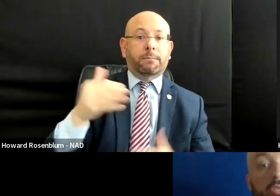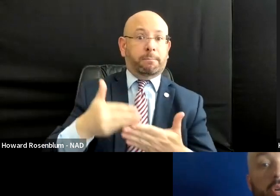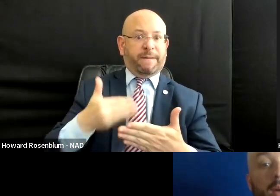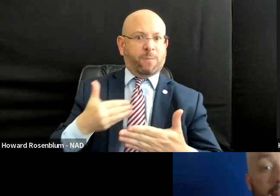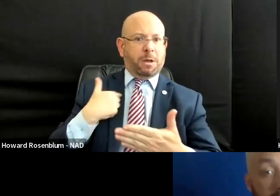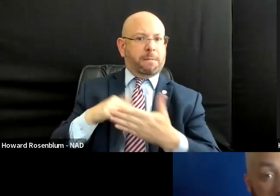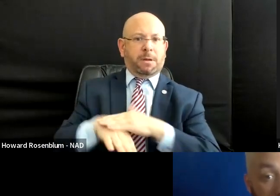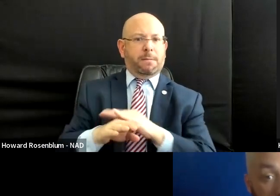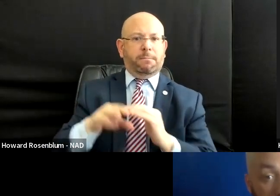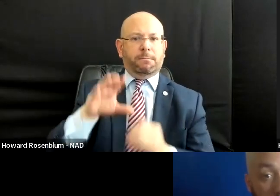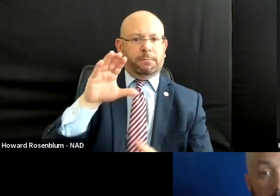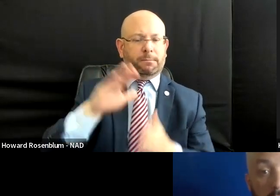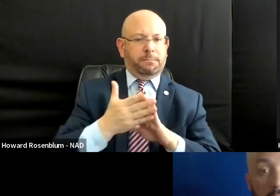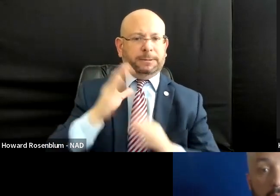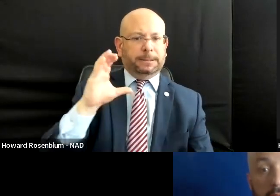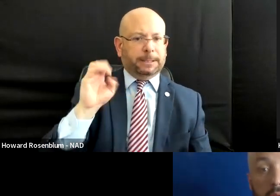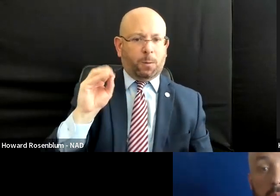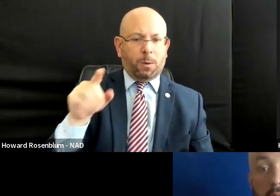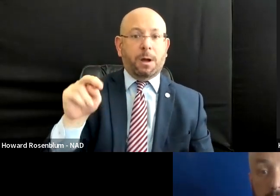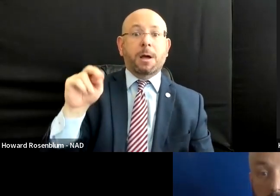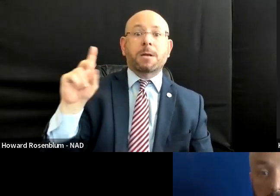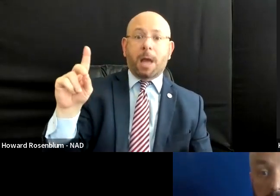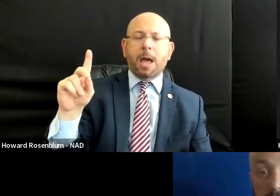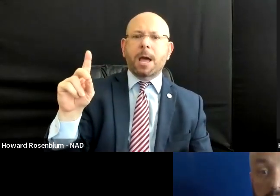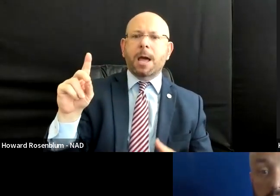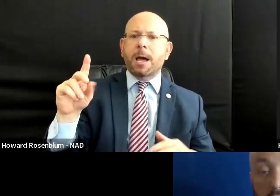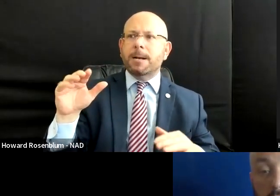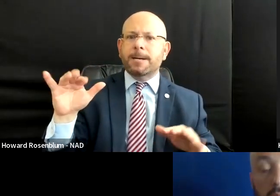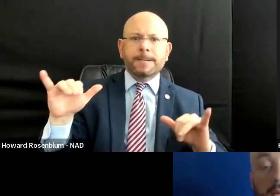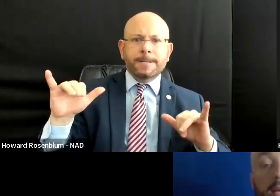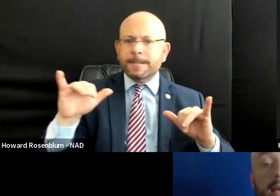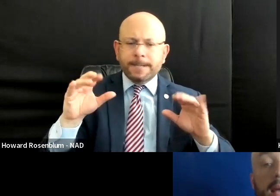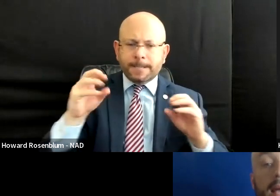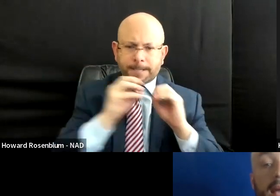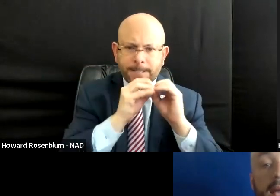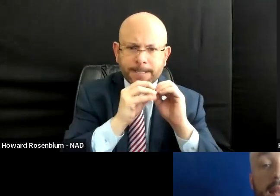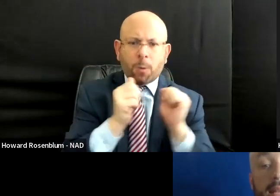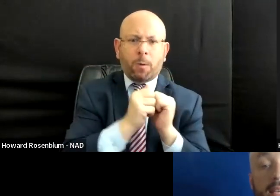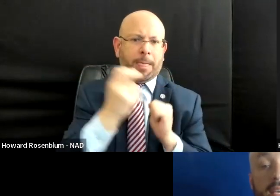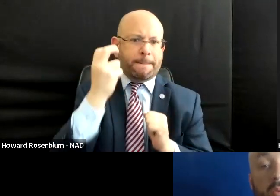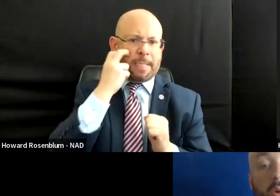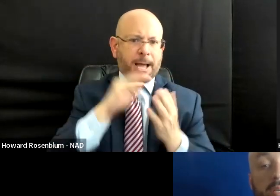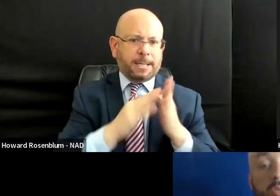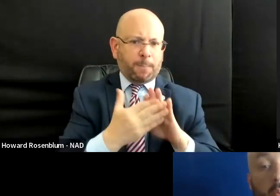news and Internet access, they show what's what's happening on TV